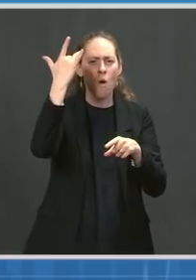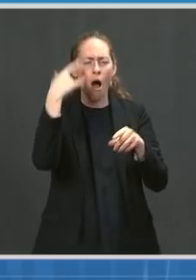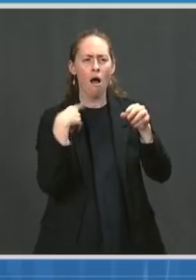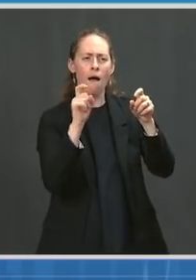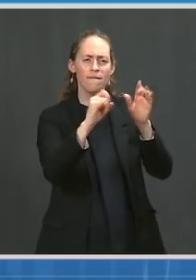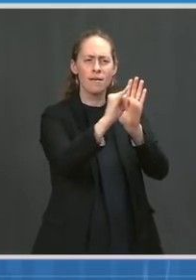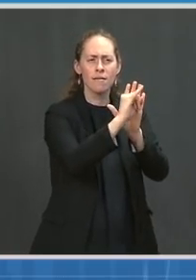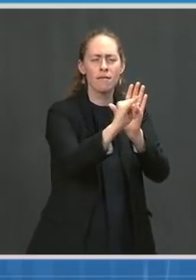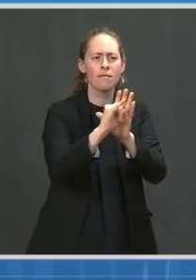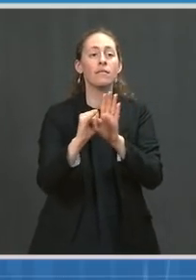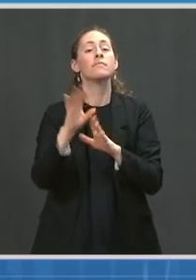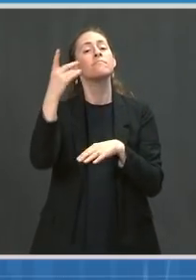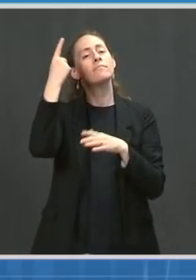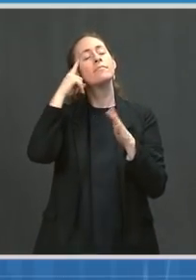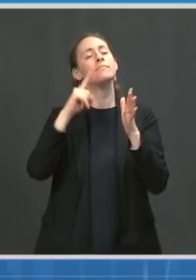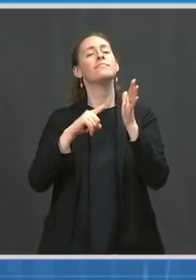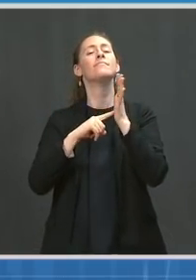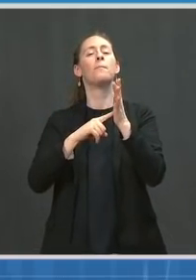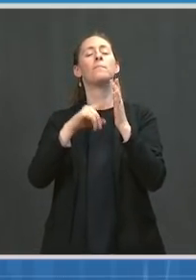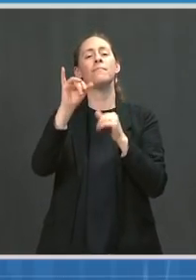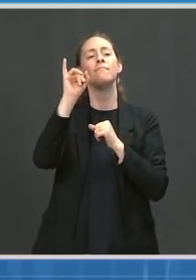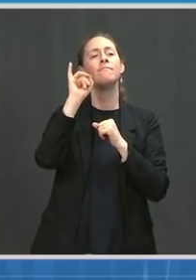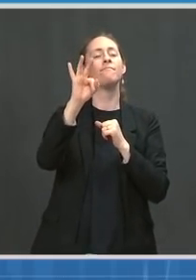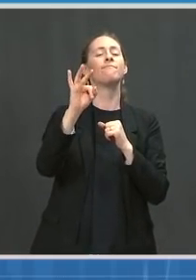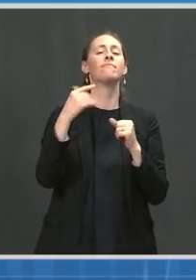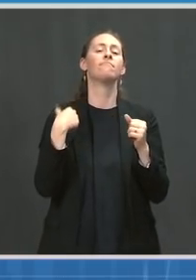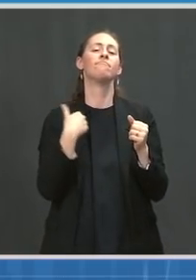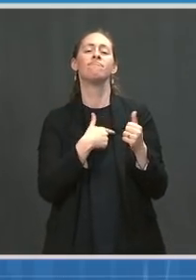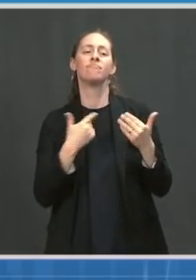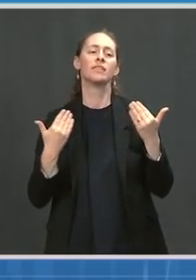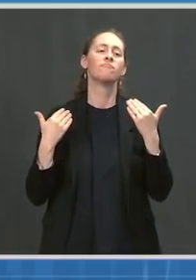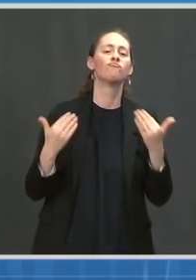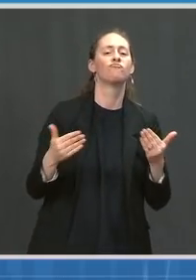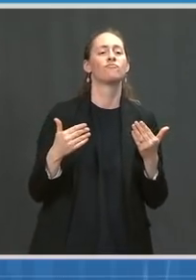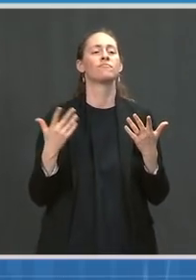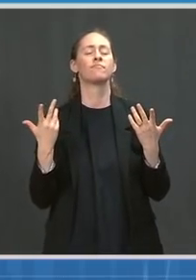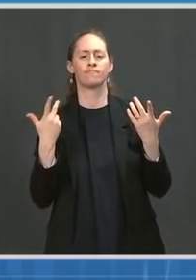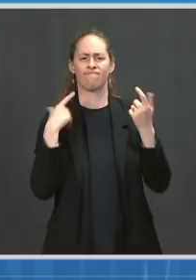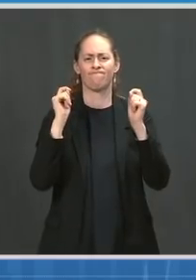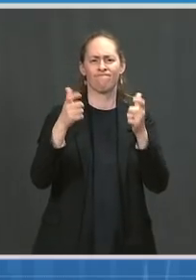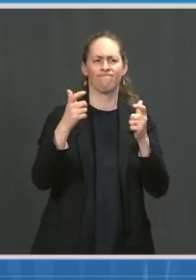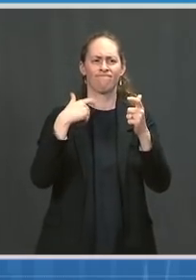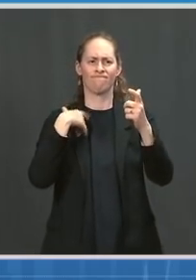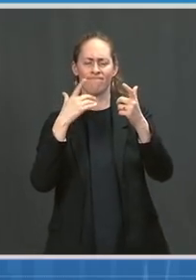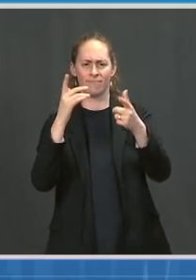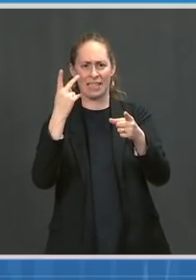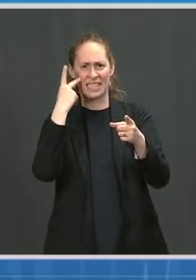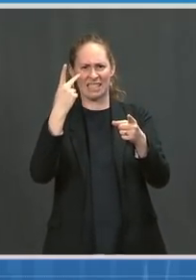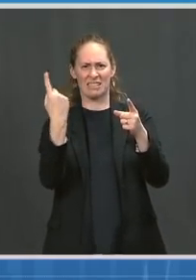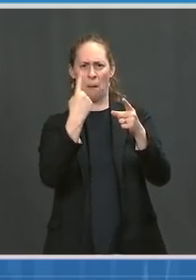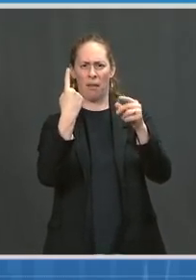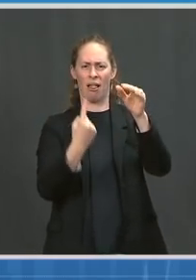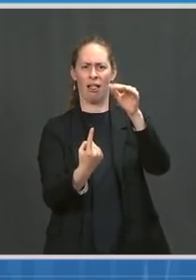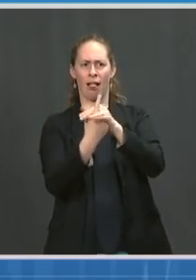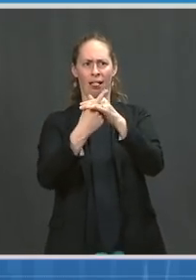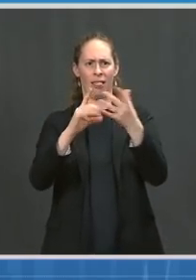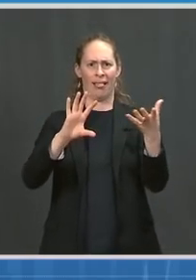and try to counter the issues of hesitancy, a substantial proportion of the hesitancy